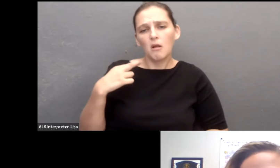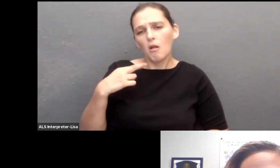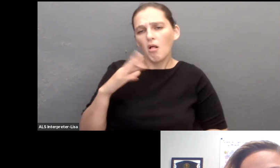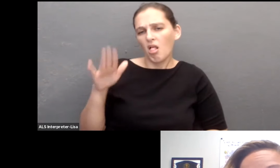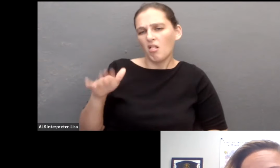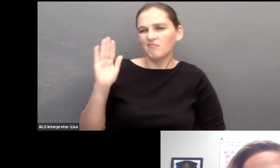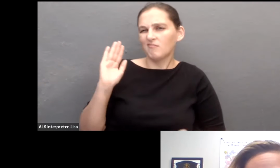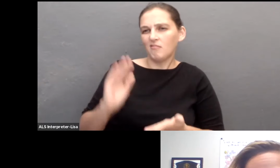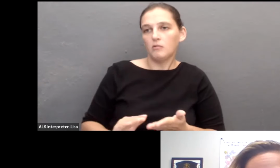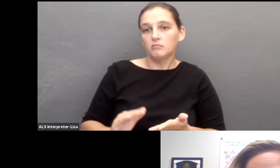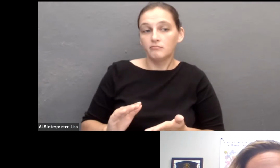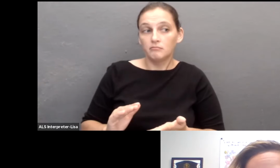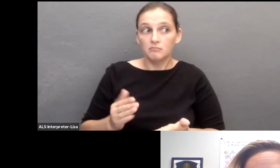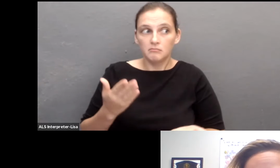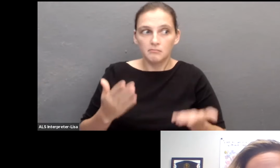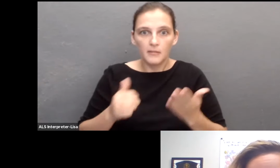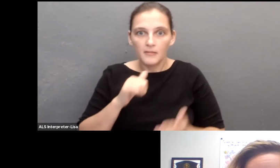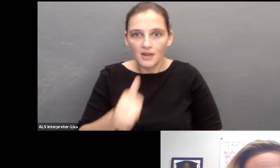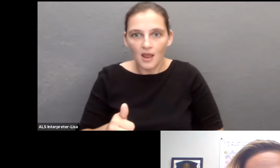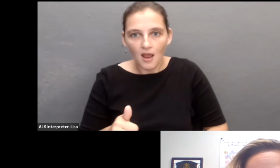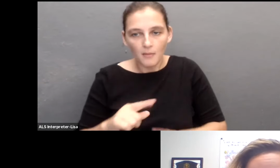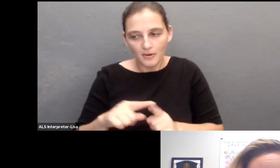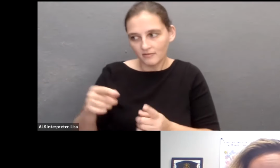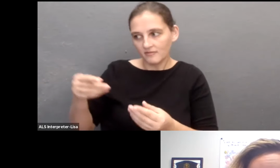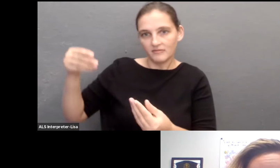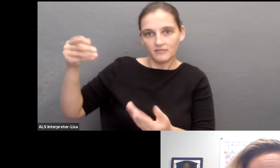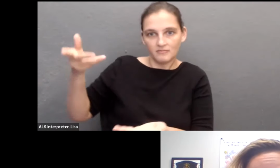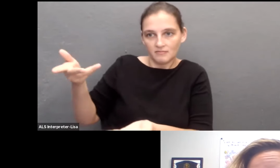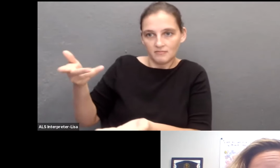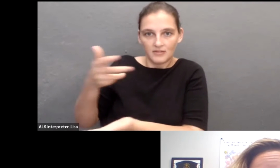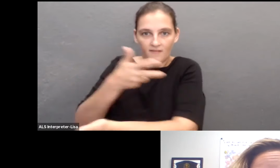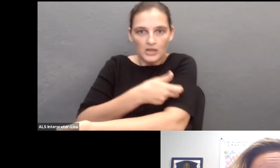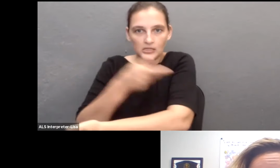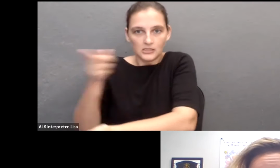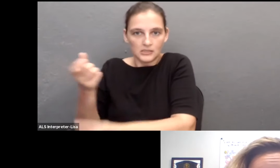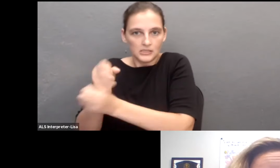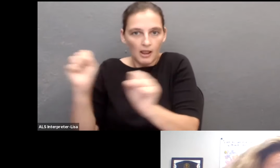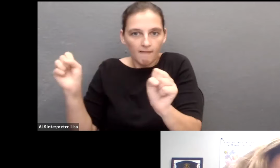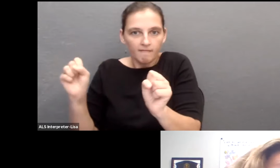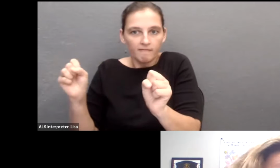But we have something that is safe, that is effective and will, if you're already young